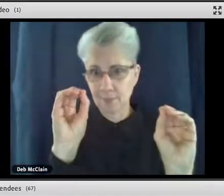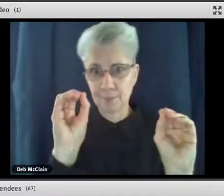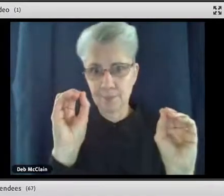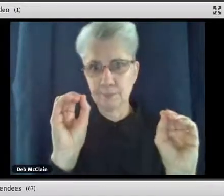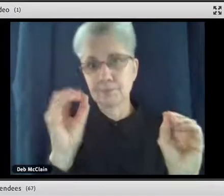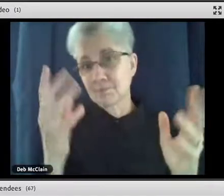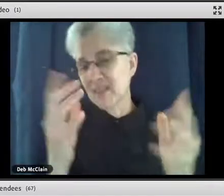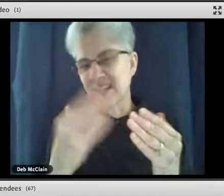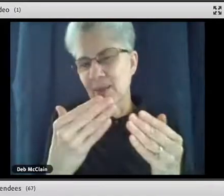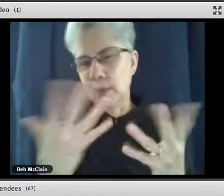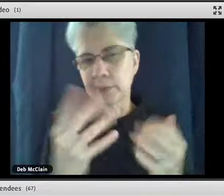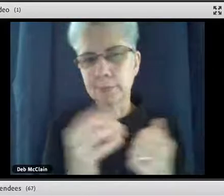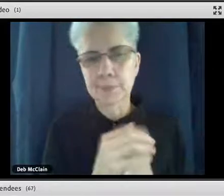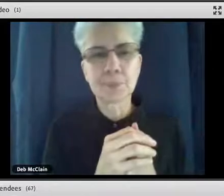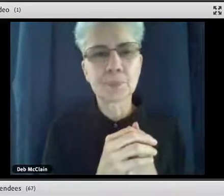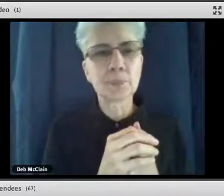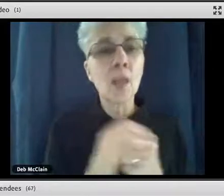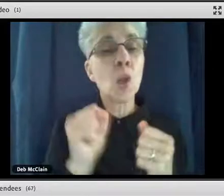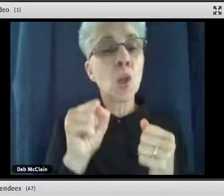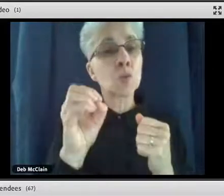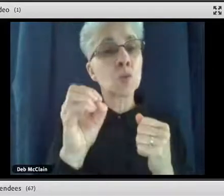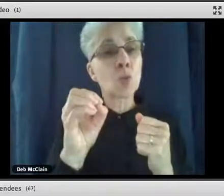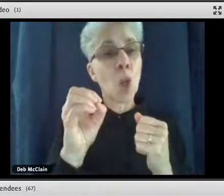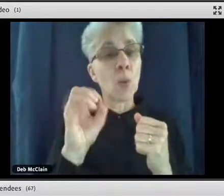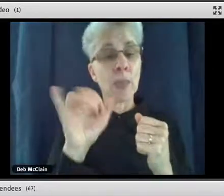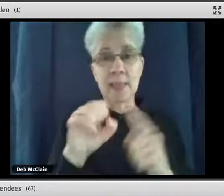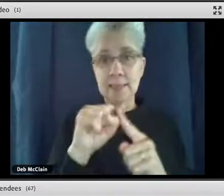None of them are in color, which doesn't really matter here.